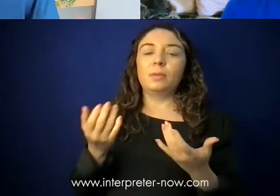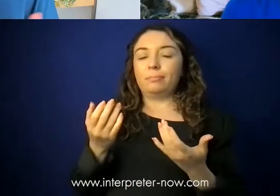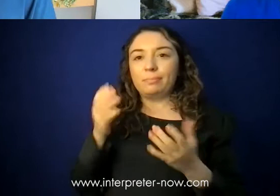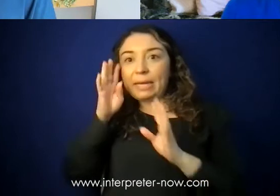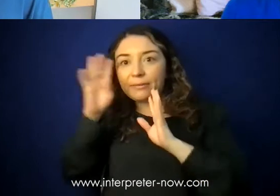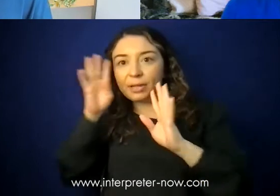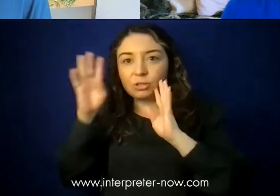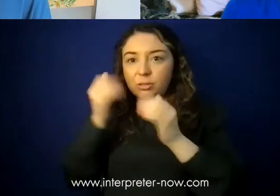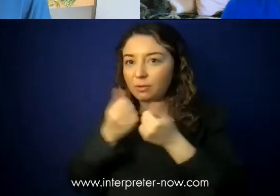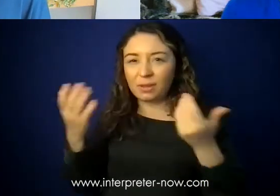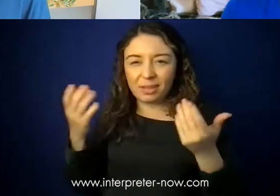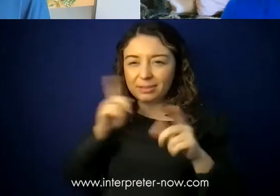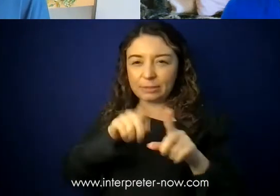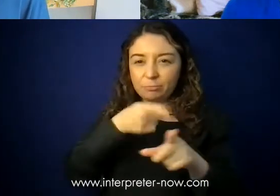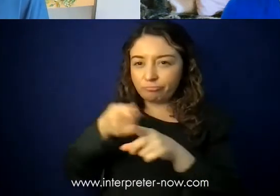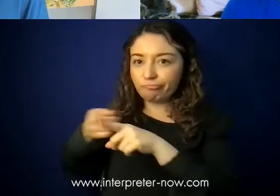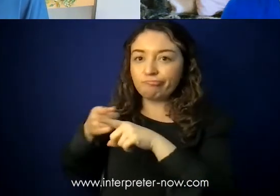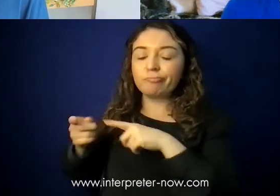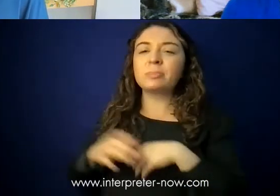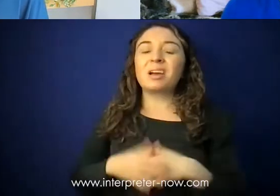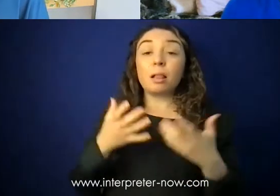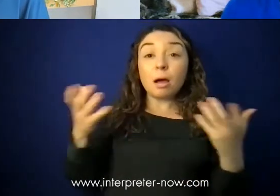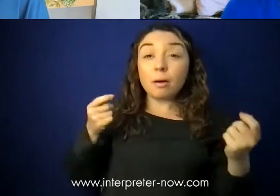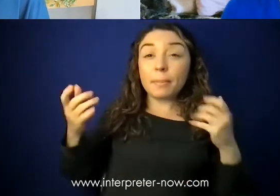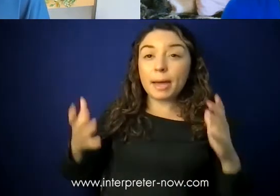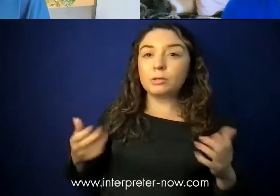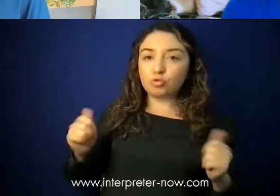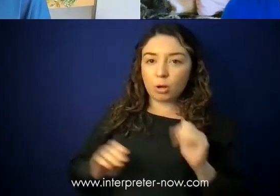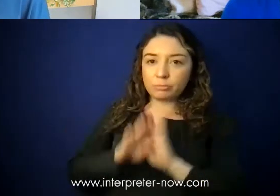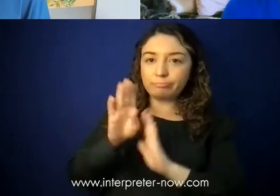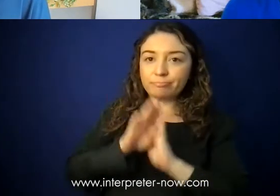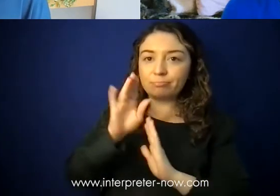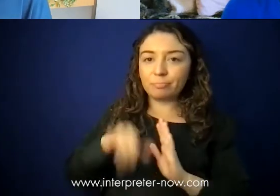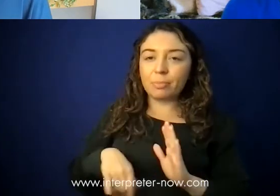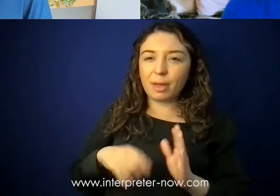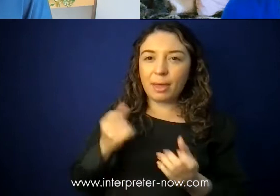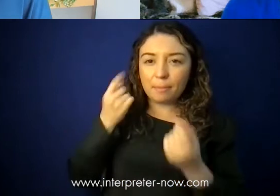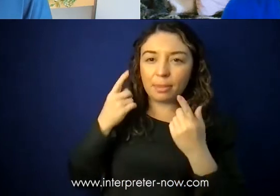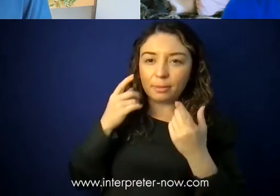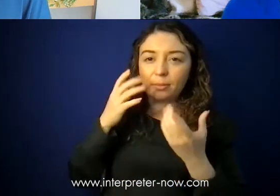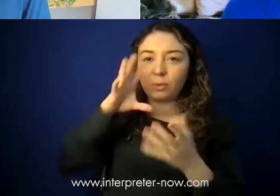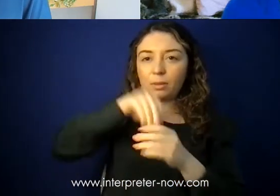So a lot of managers are looking for ways to build empathy on their teams.